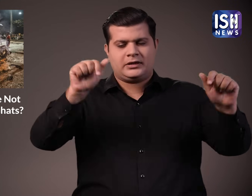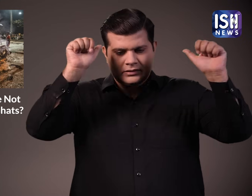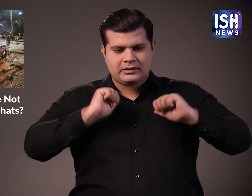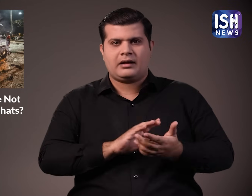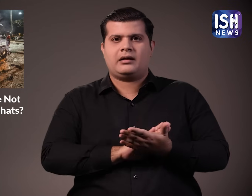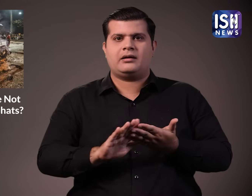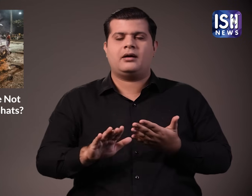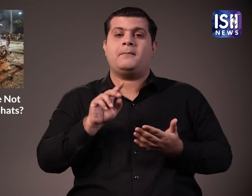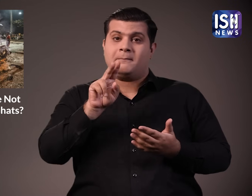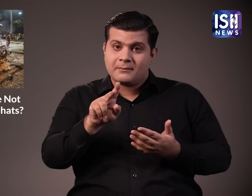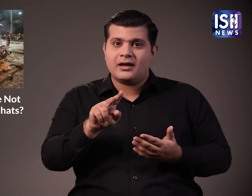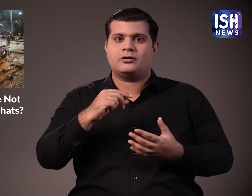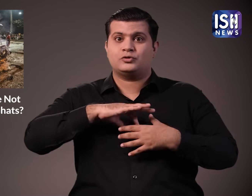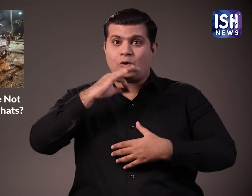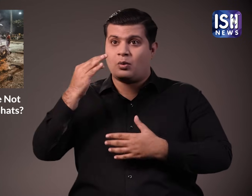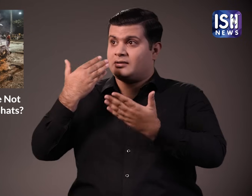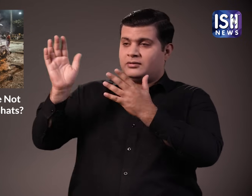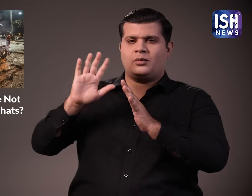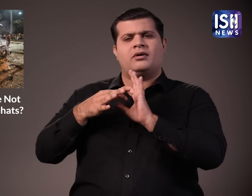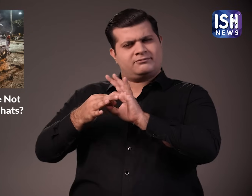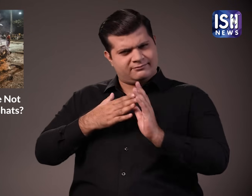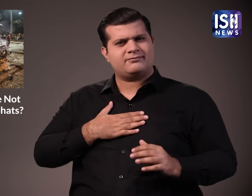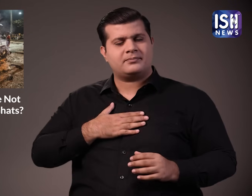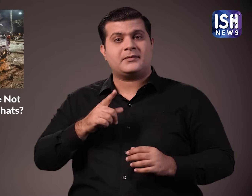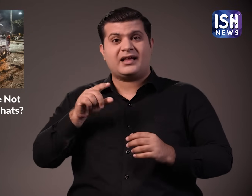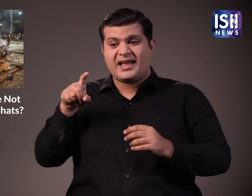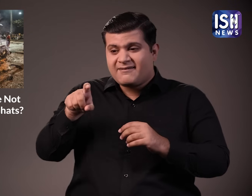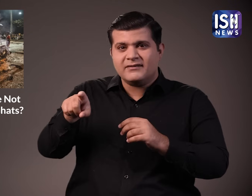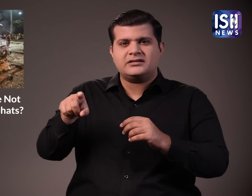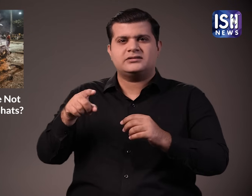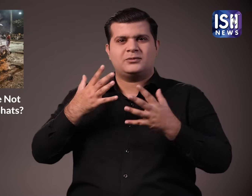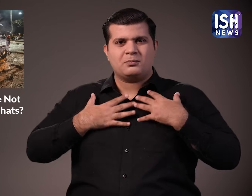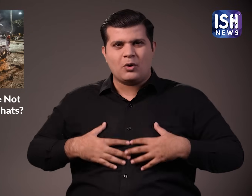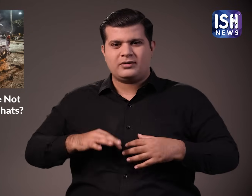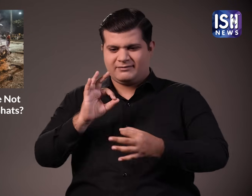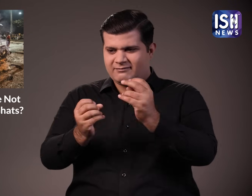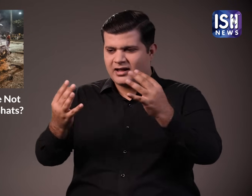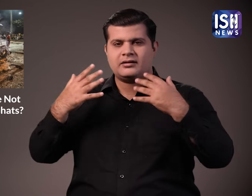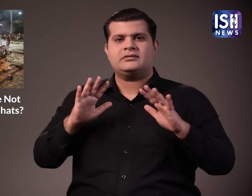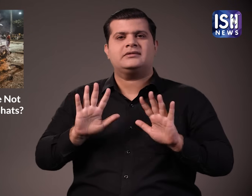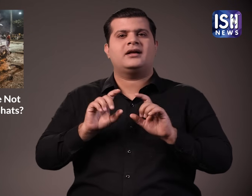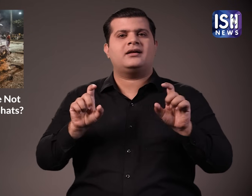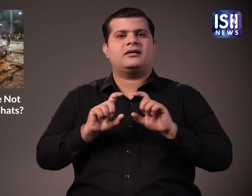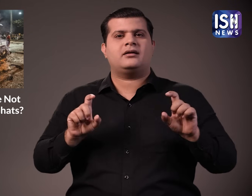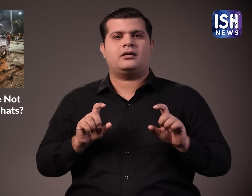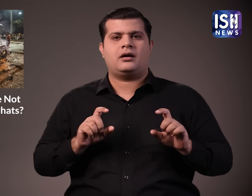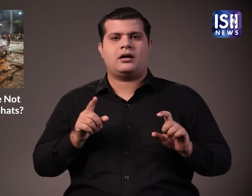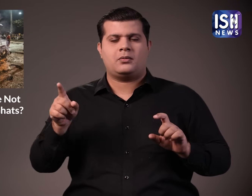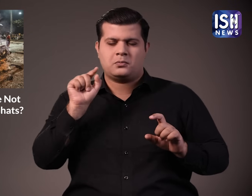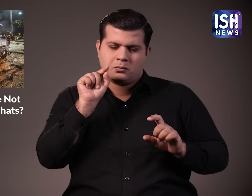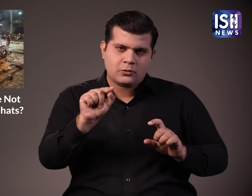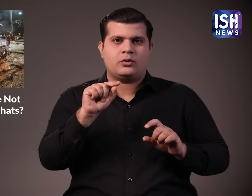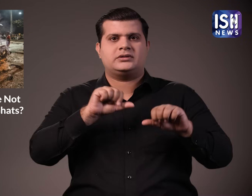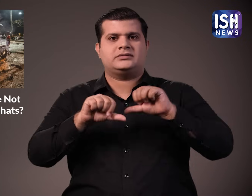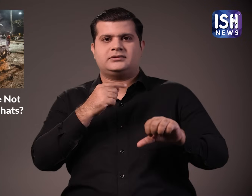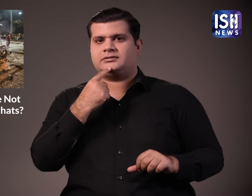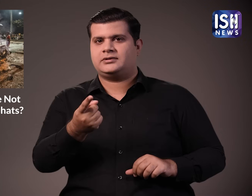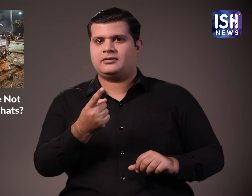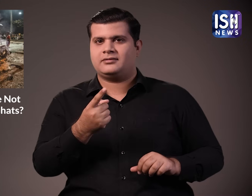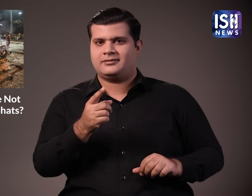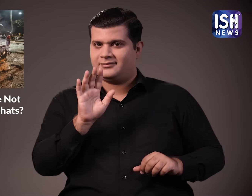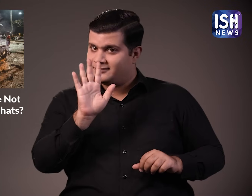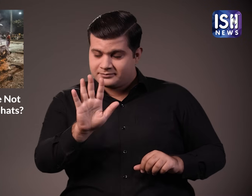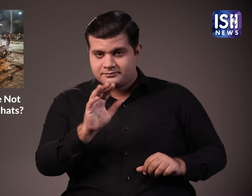That is why we need to bathe and not to ward off the soul. But to keep ourself clean.